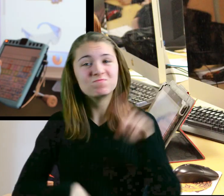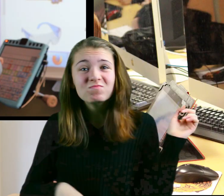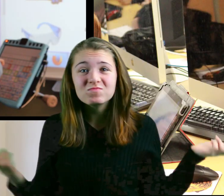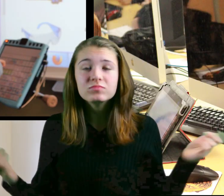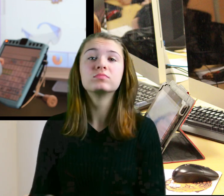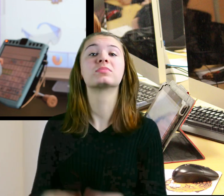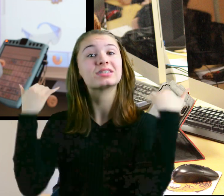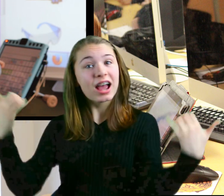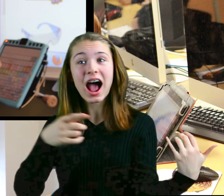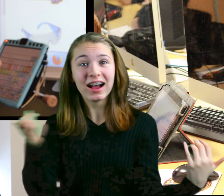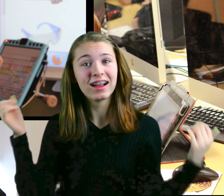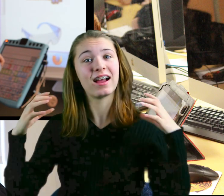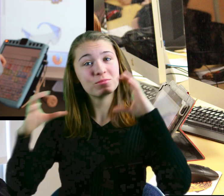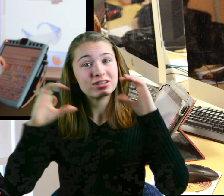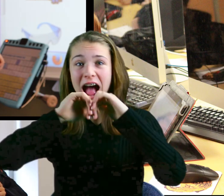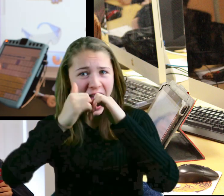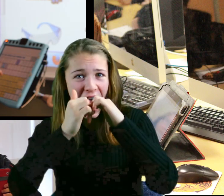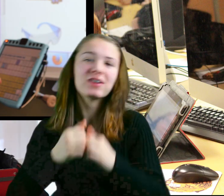were hidden from us because they didn't have a means to communicate.